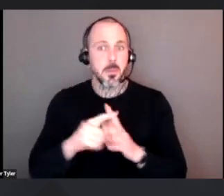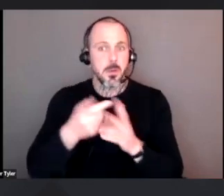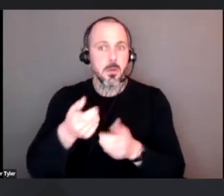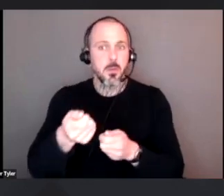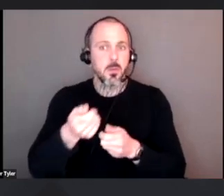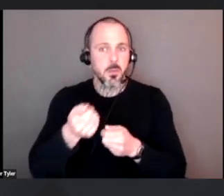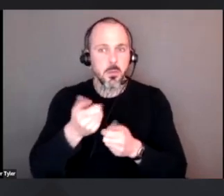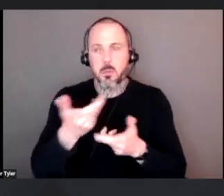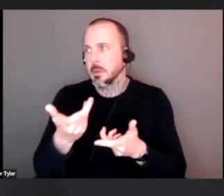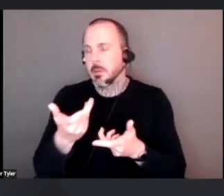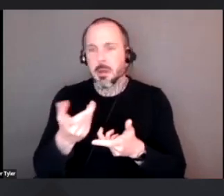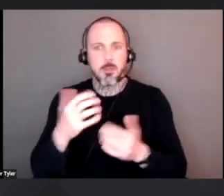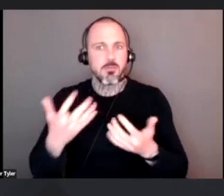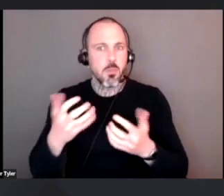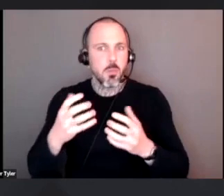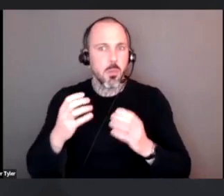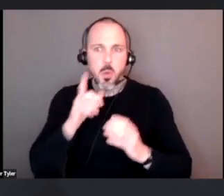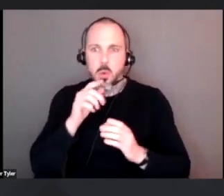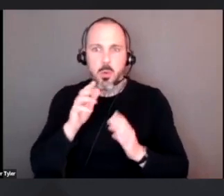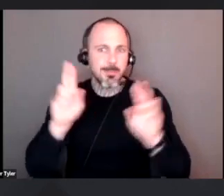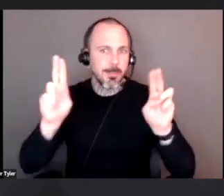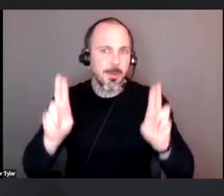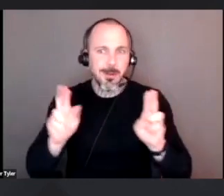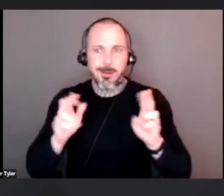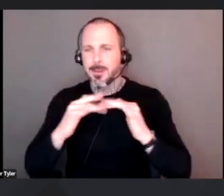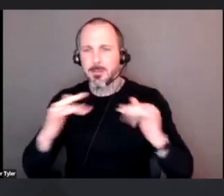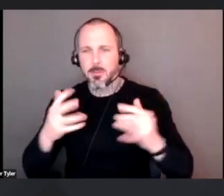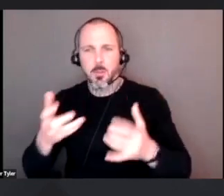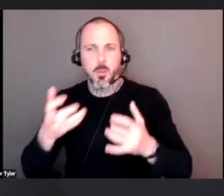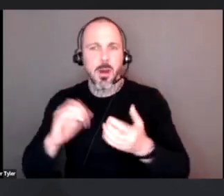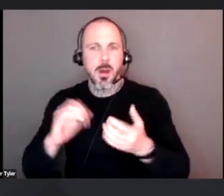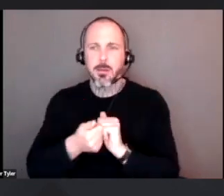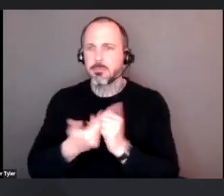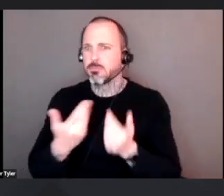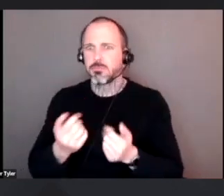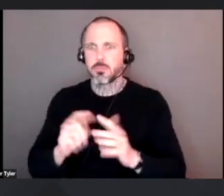Like for us, again, we've got a really strong community partner in HDCS.